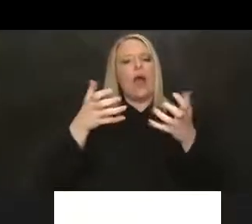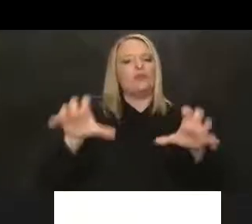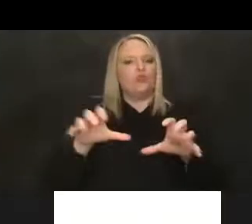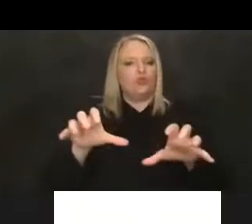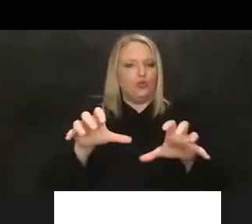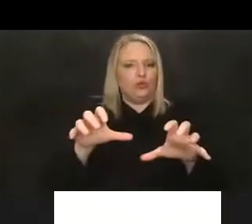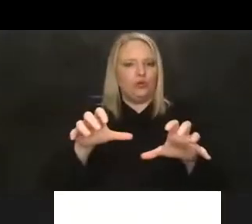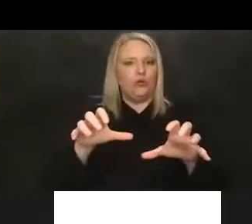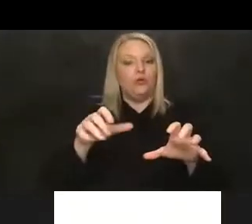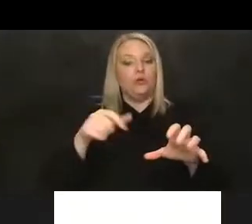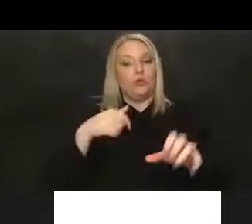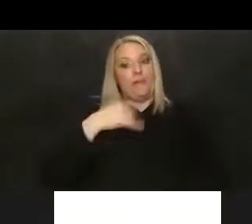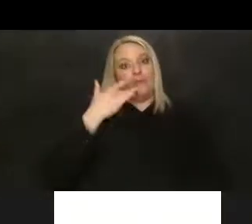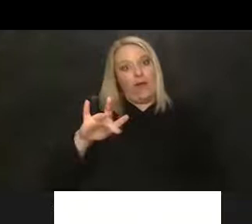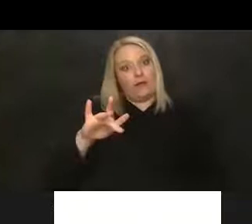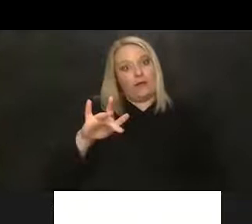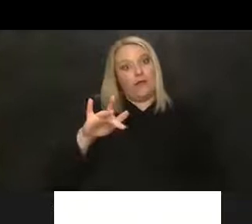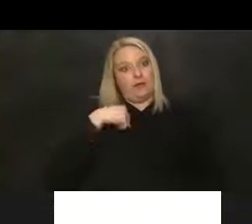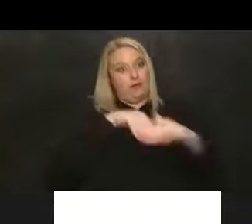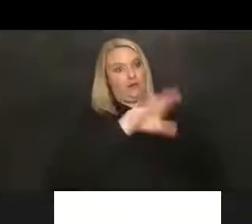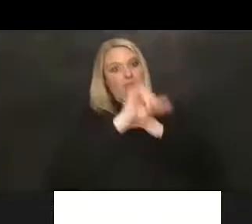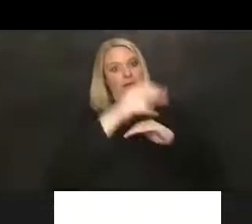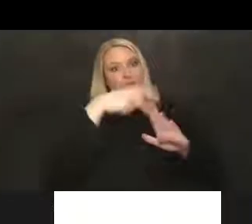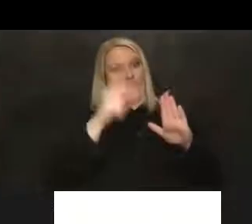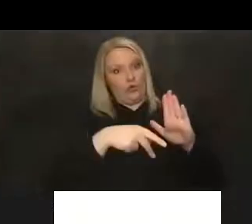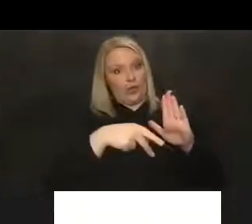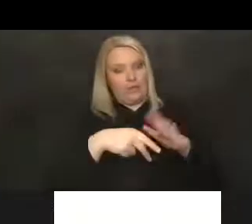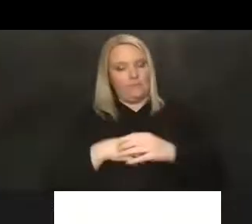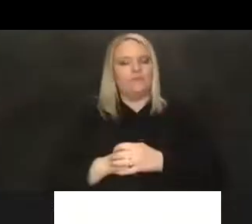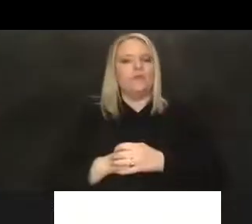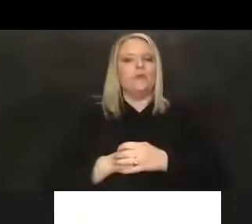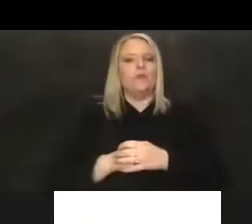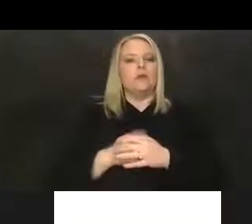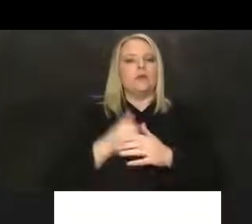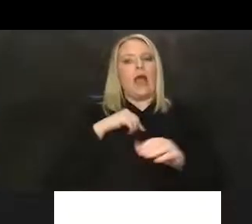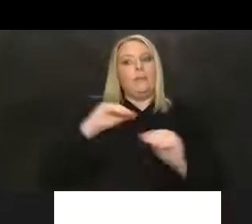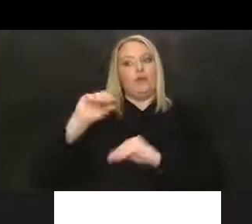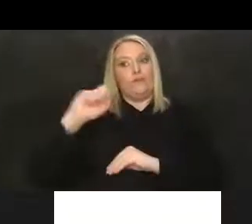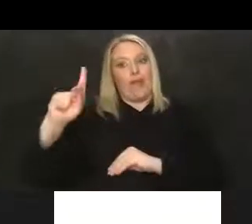was lucky enough to be admitted into that program. I moved back to Minneapolis after I graduated,